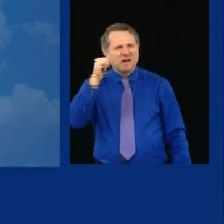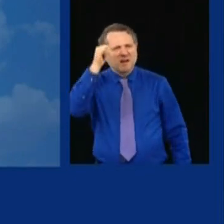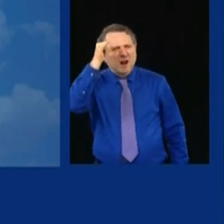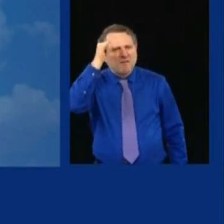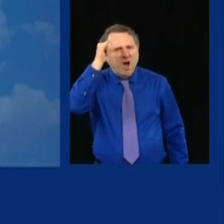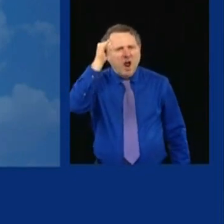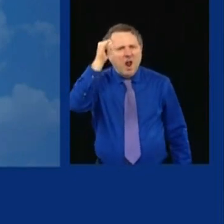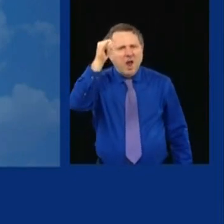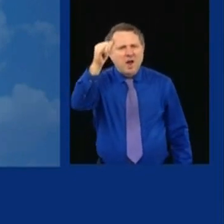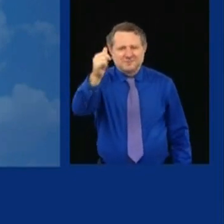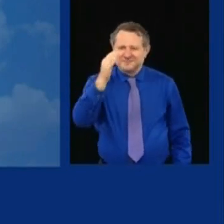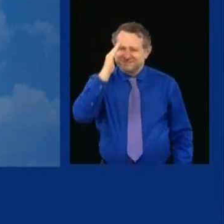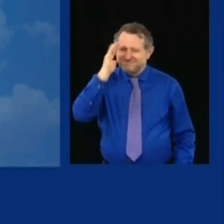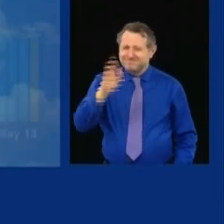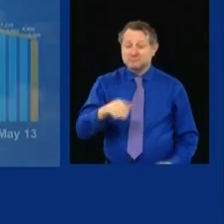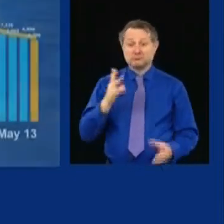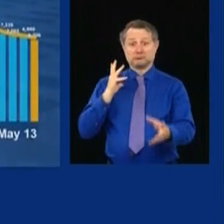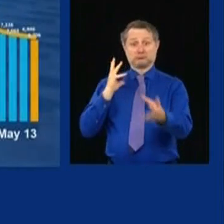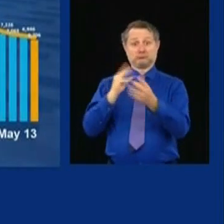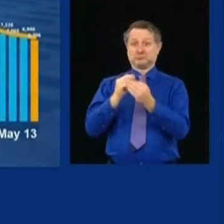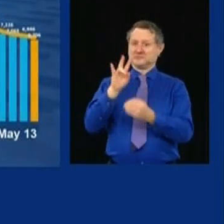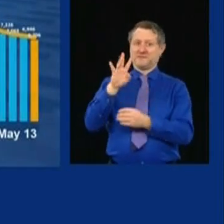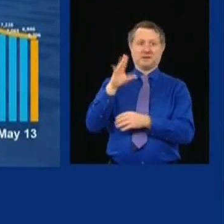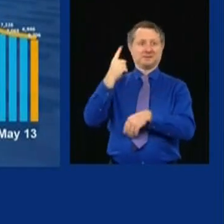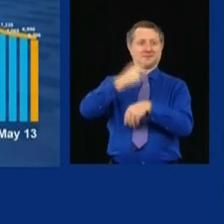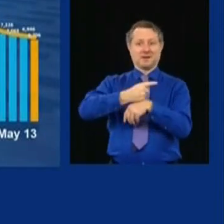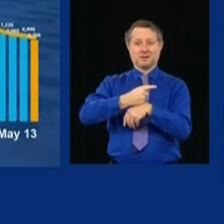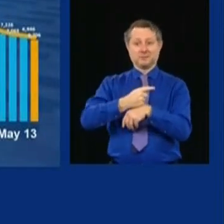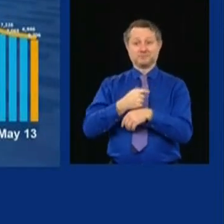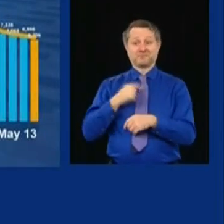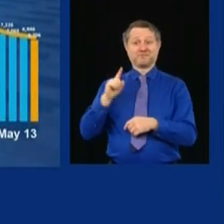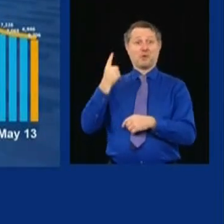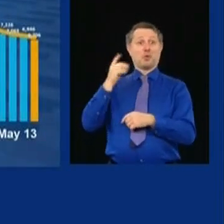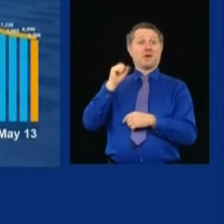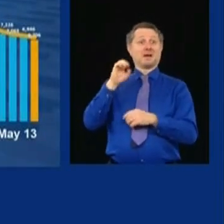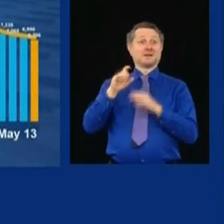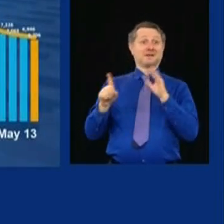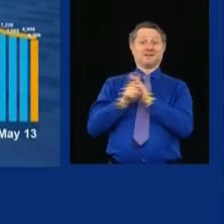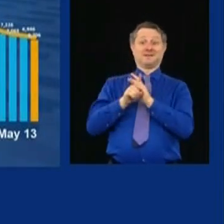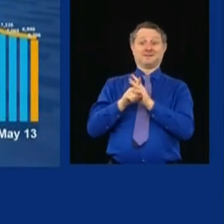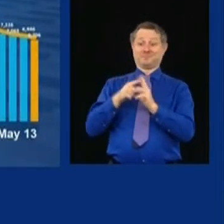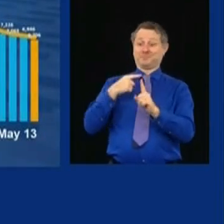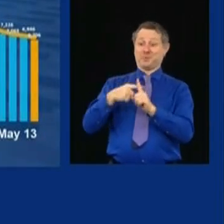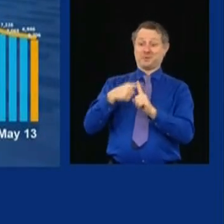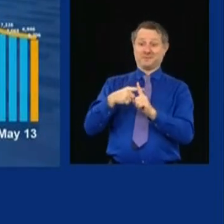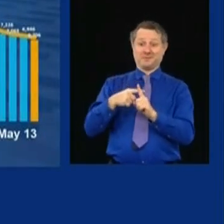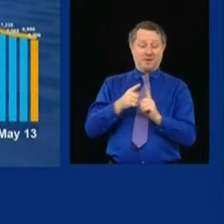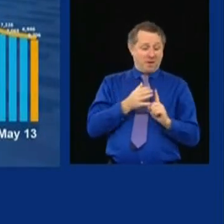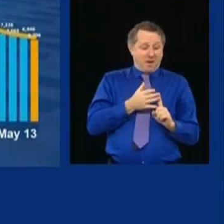TODAY IS DAY 75. FEELS LIKE A LIFETIME, BUT IT'S 75 DAYS SINCE WE HAD OUR FIRST